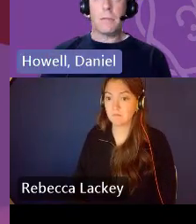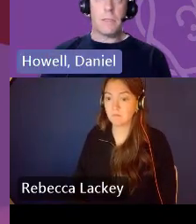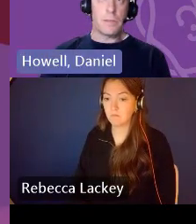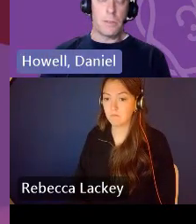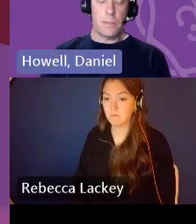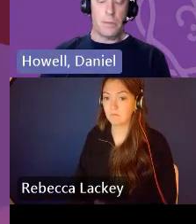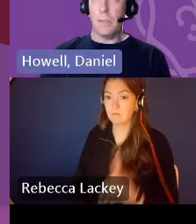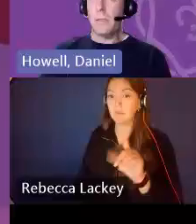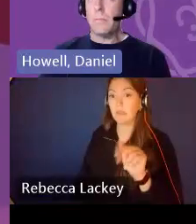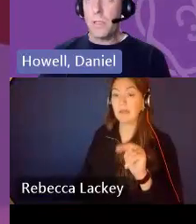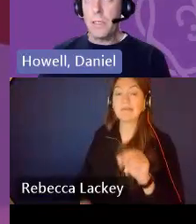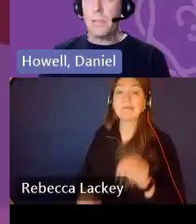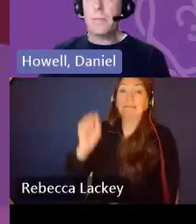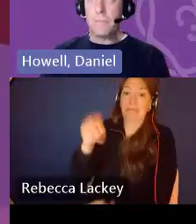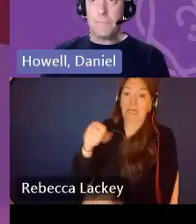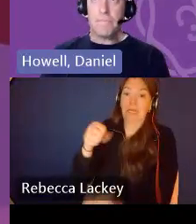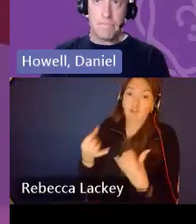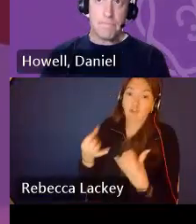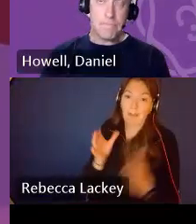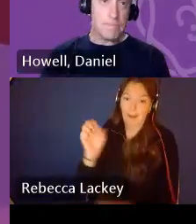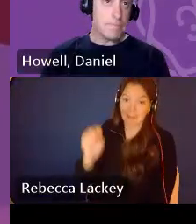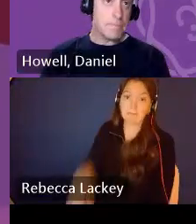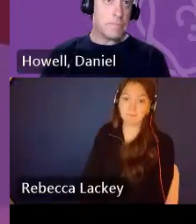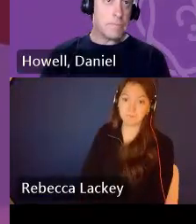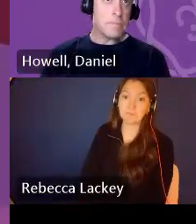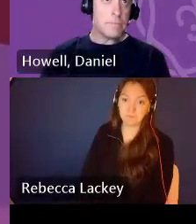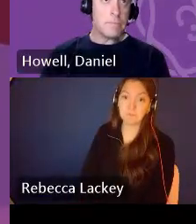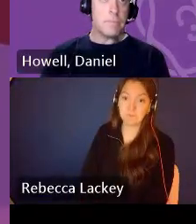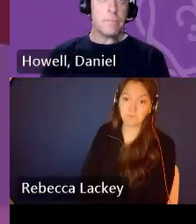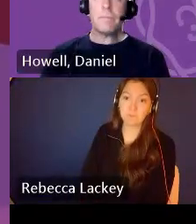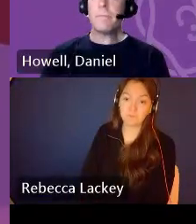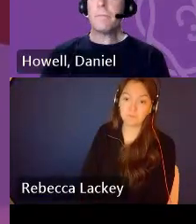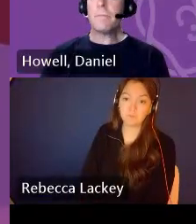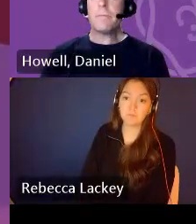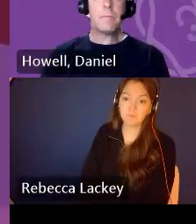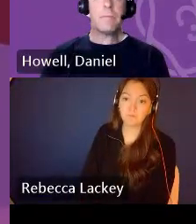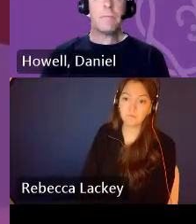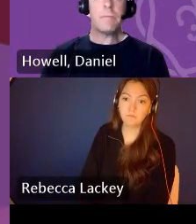Yes, that is the current um plan.